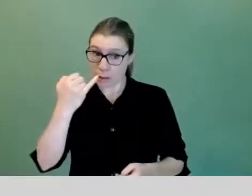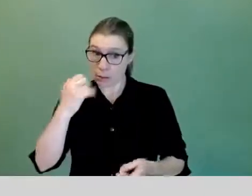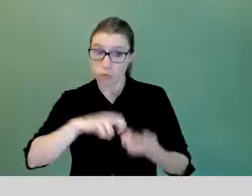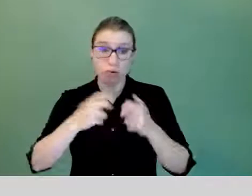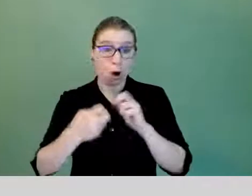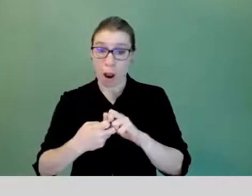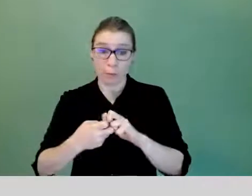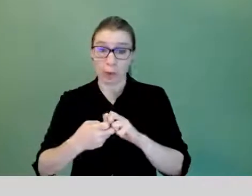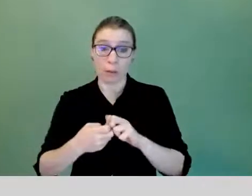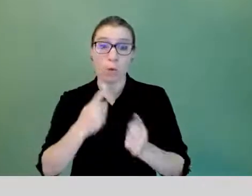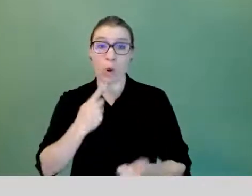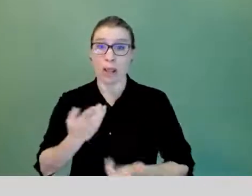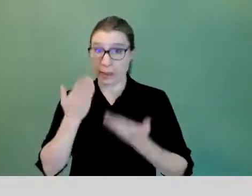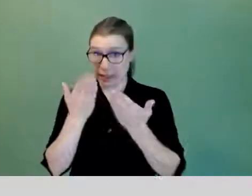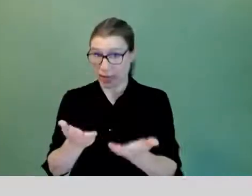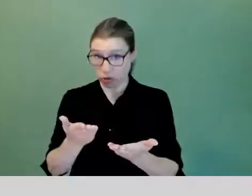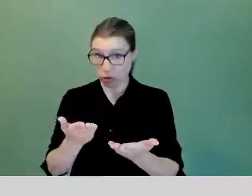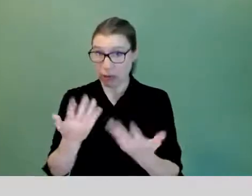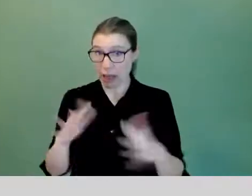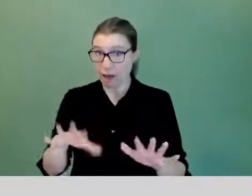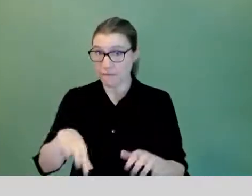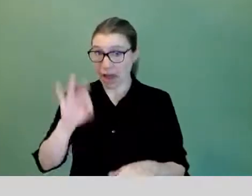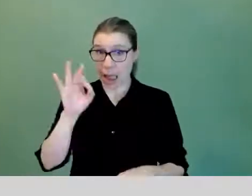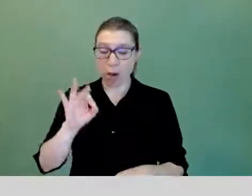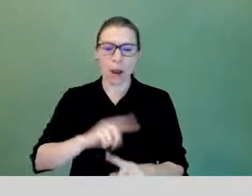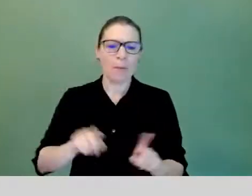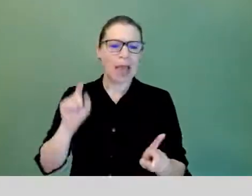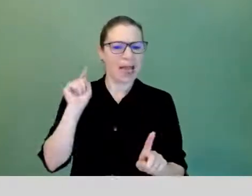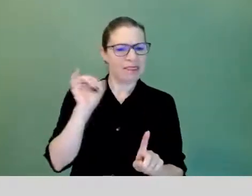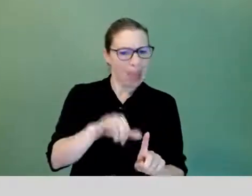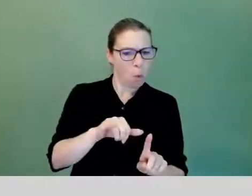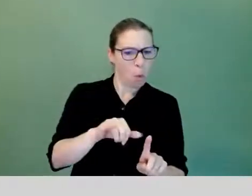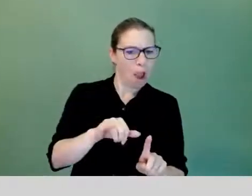but on this page, the recommendation is not visible,